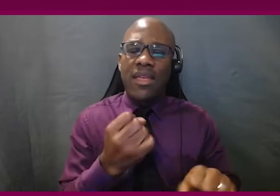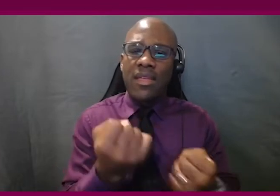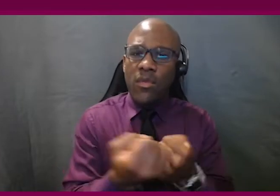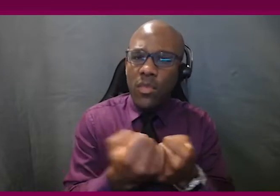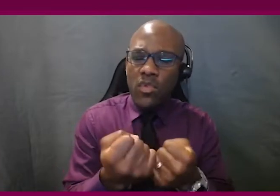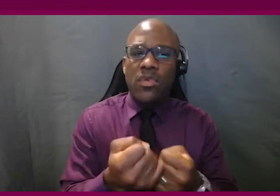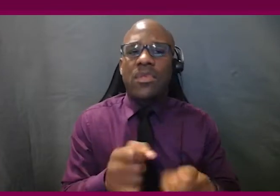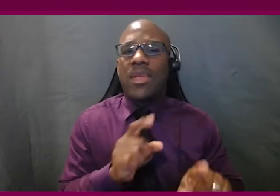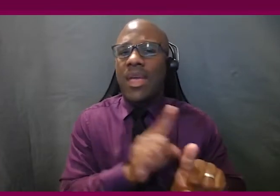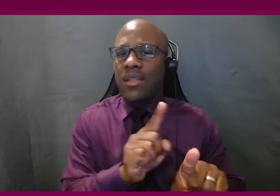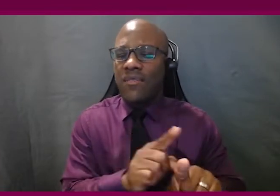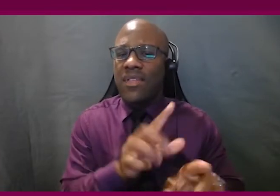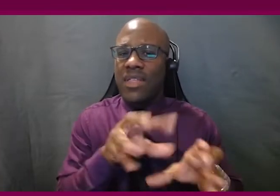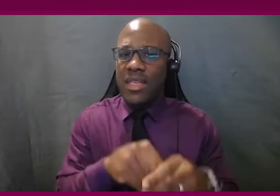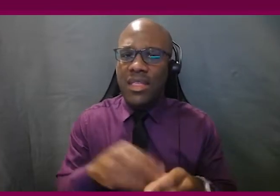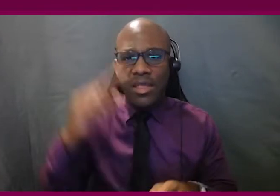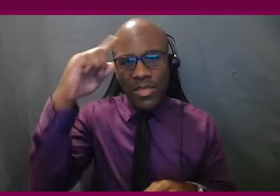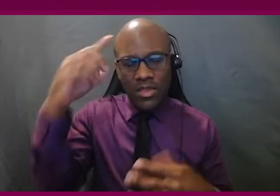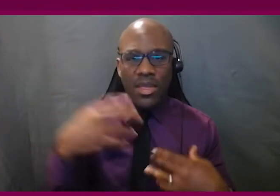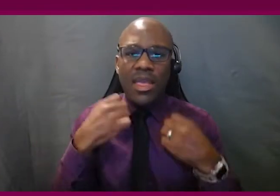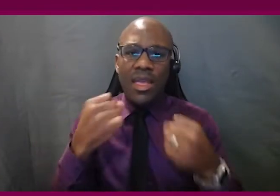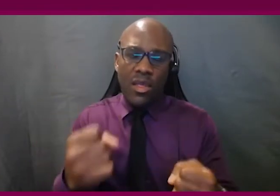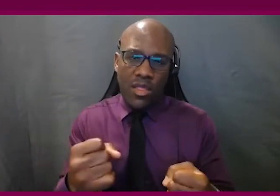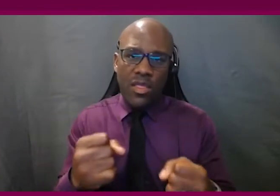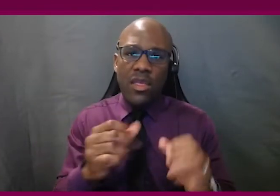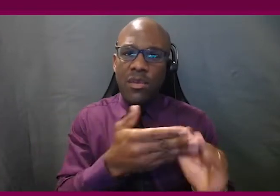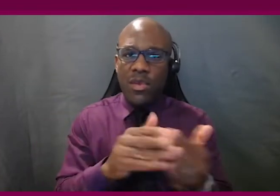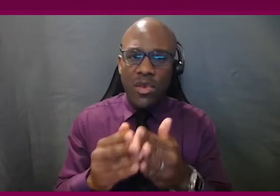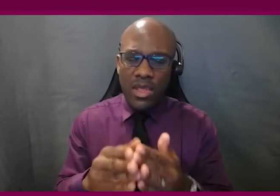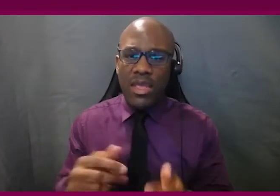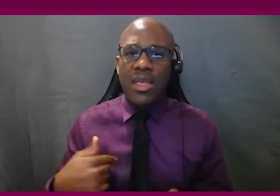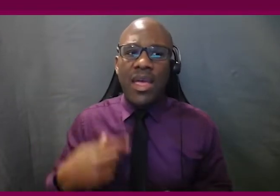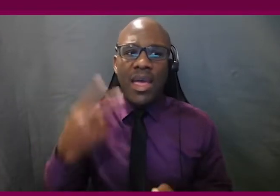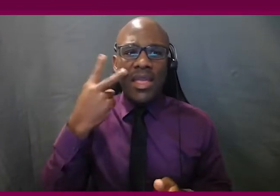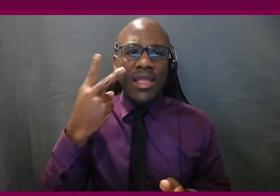Now, mental health is a subject matter that I've been so happy to see being prioritized